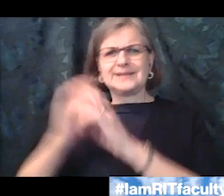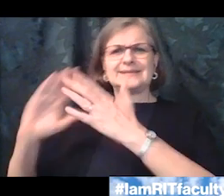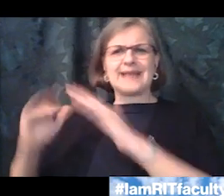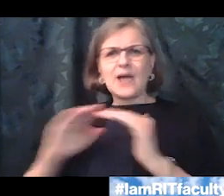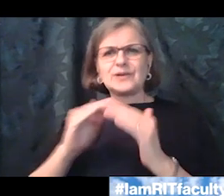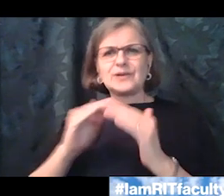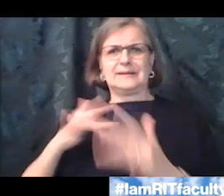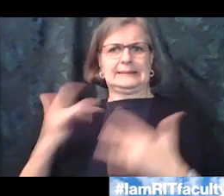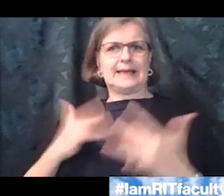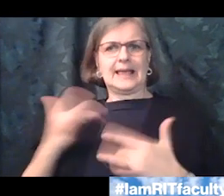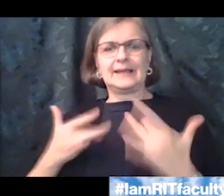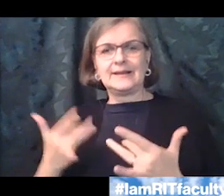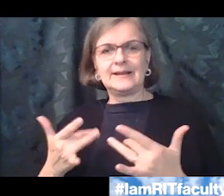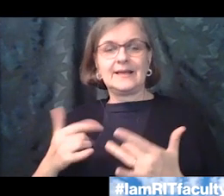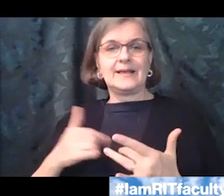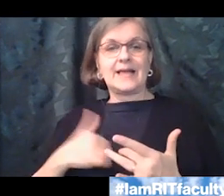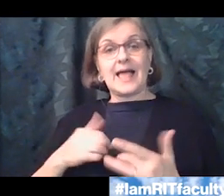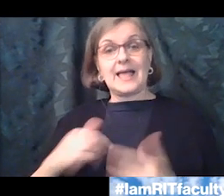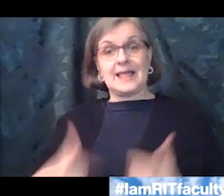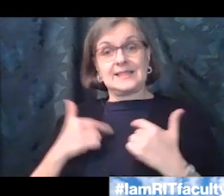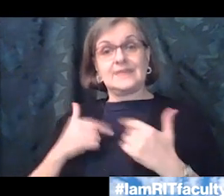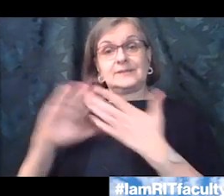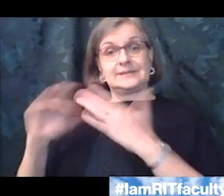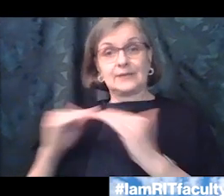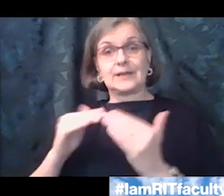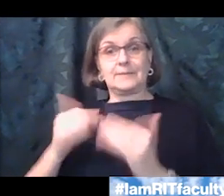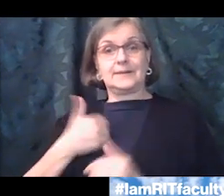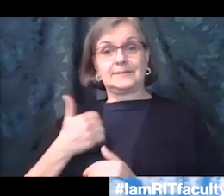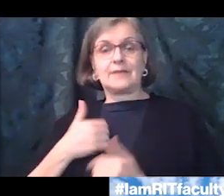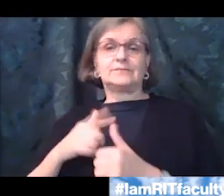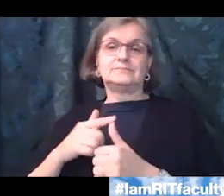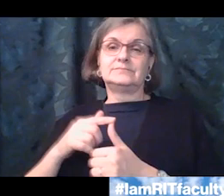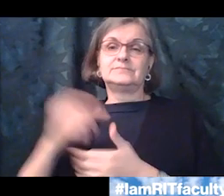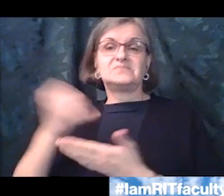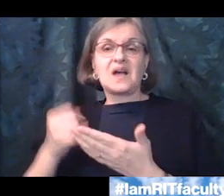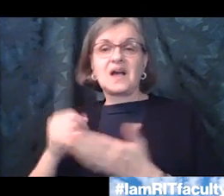Basically I live in the downtown, myself. There's art galleries, theaters, and restaurants,